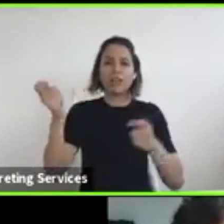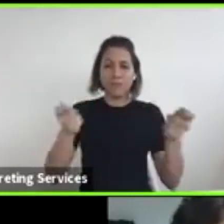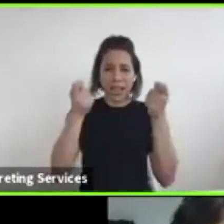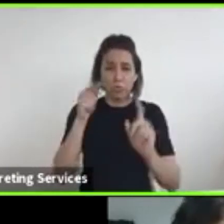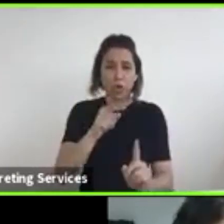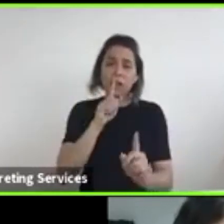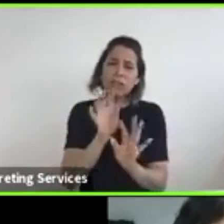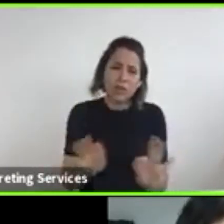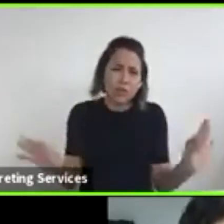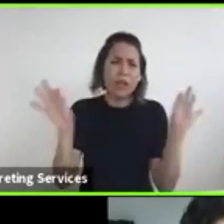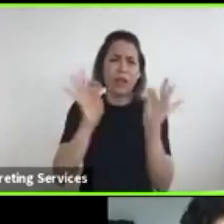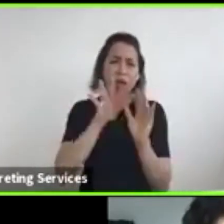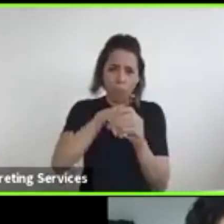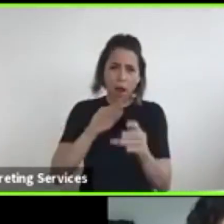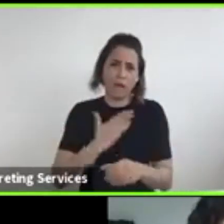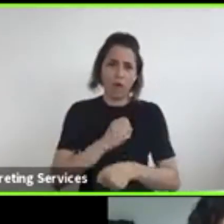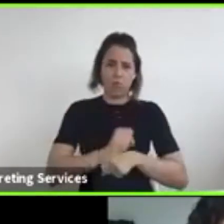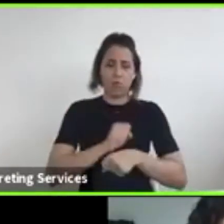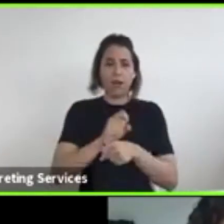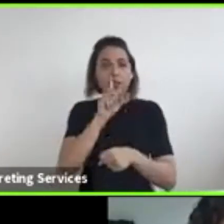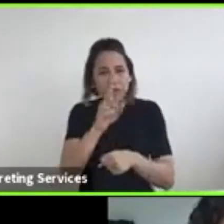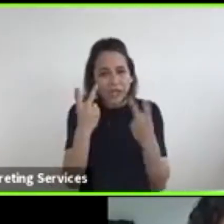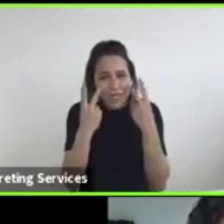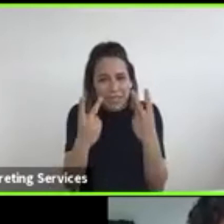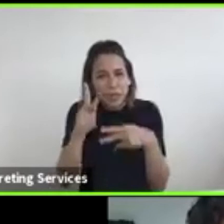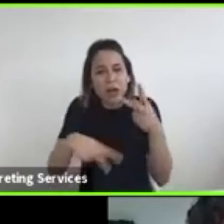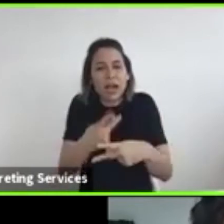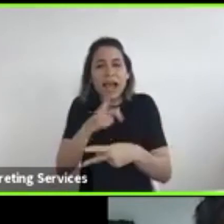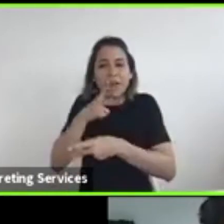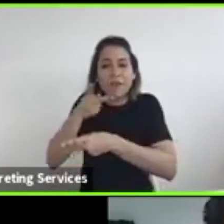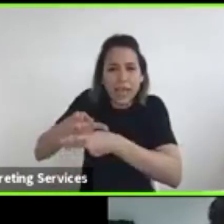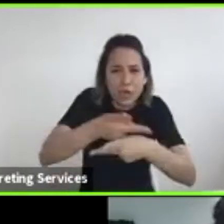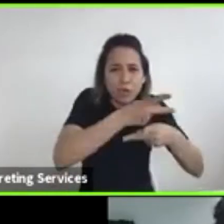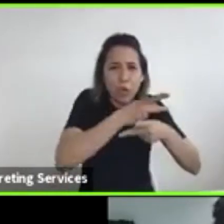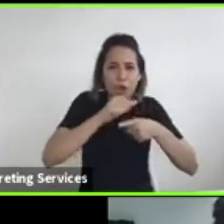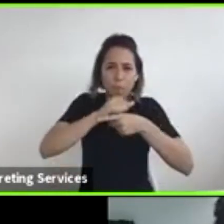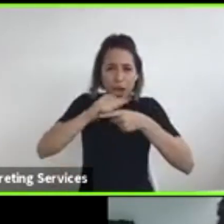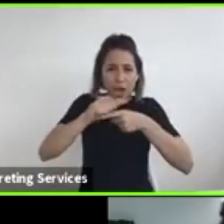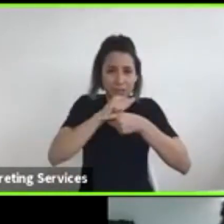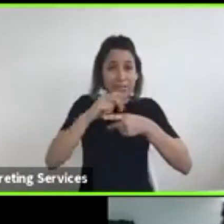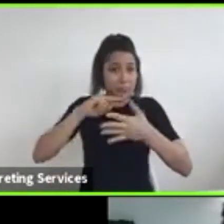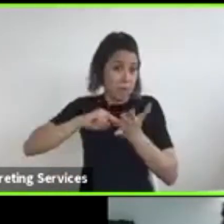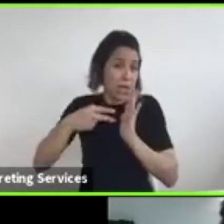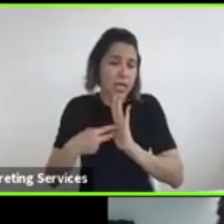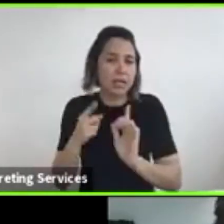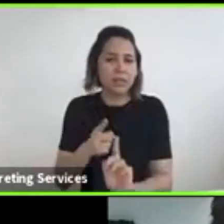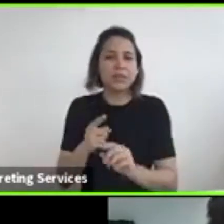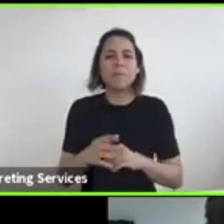OF THE WORK IS TO REALLY CRACK OPEN, WHAT CURATORIAL PRACTICE MEANS, HOW IS NOT ONLY, YOU KNOW, THE FINANCIAL